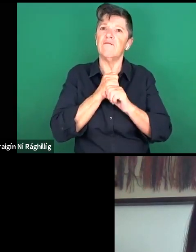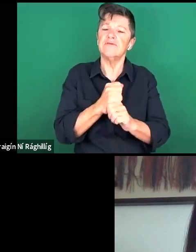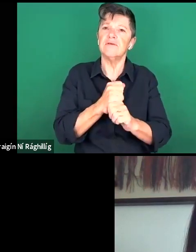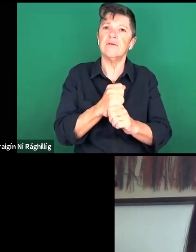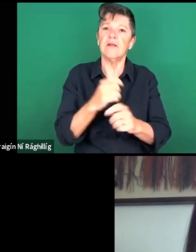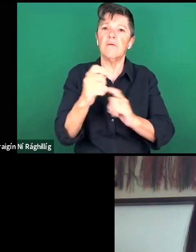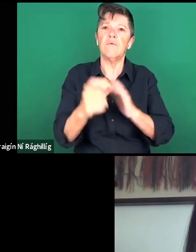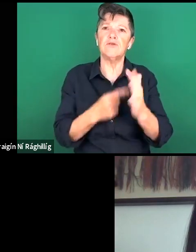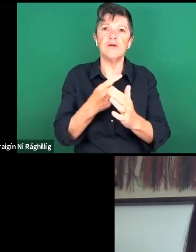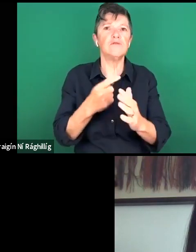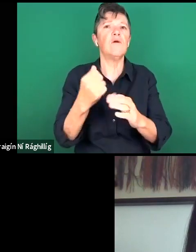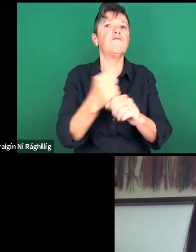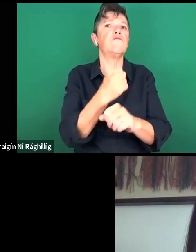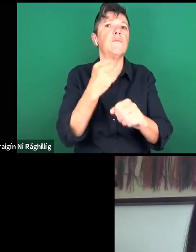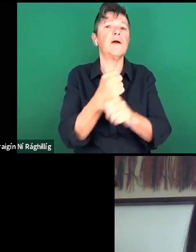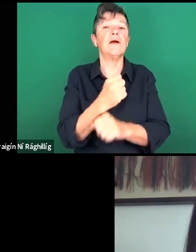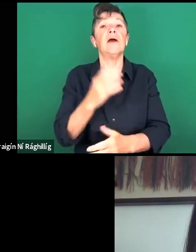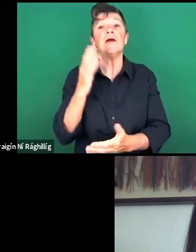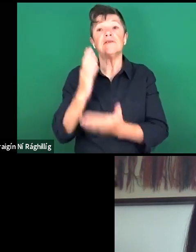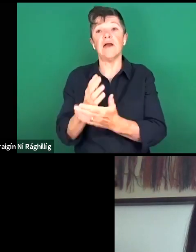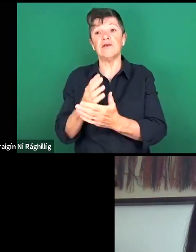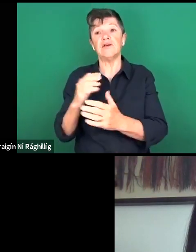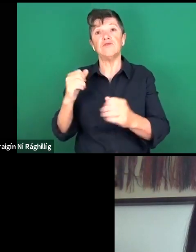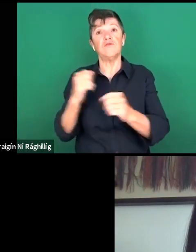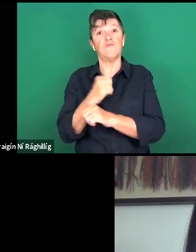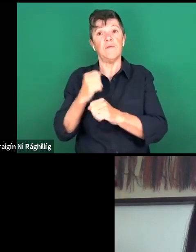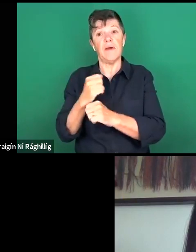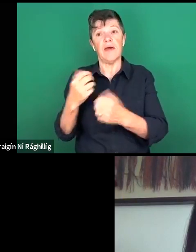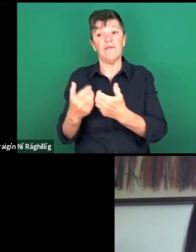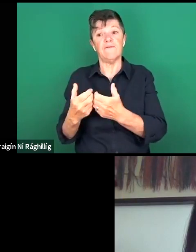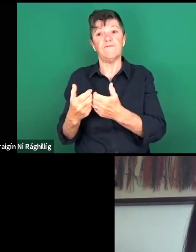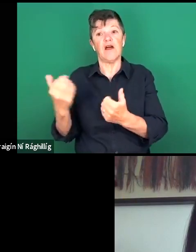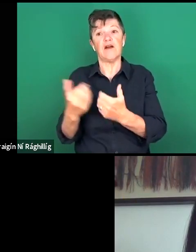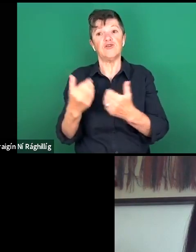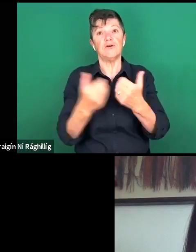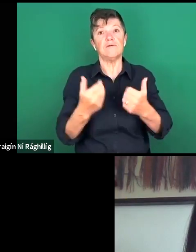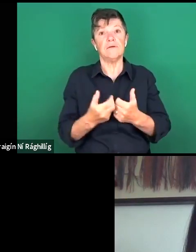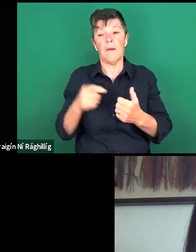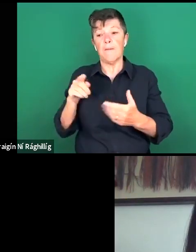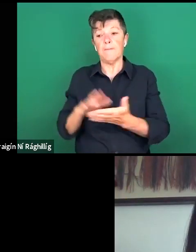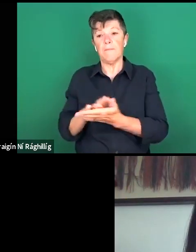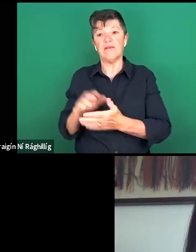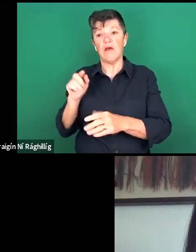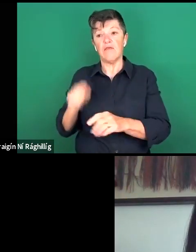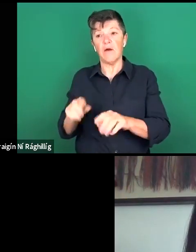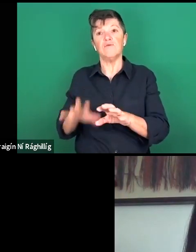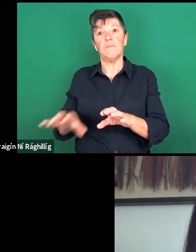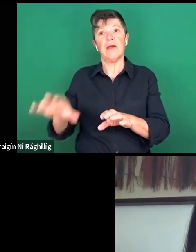think under re reparatory social science will this also